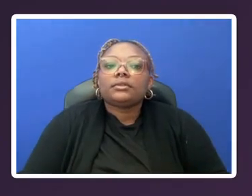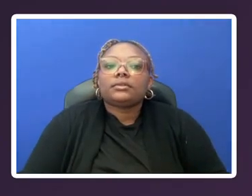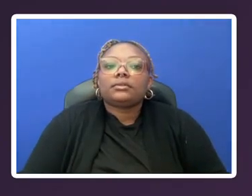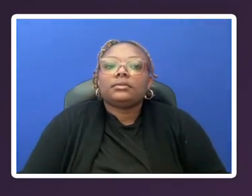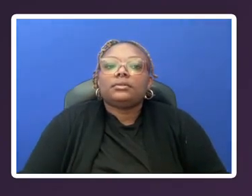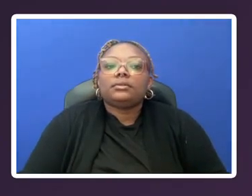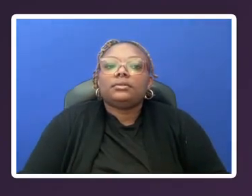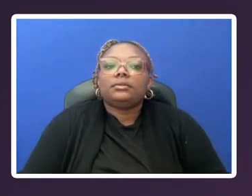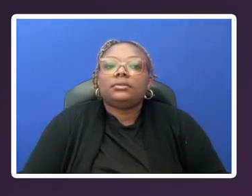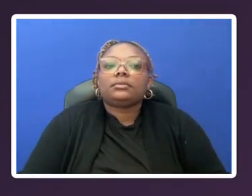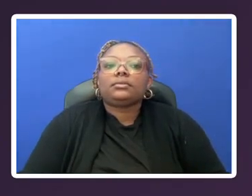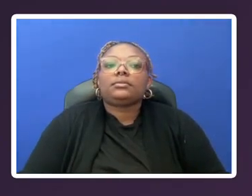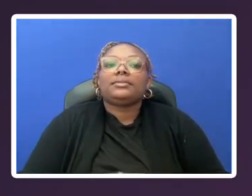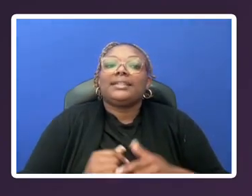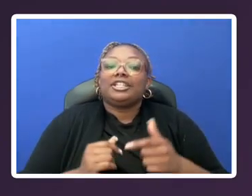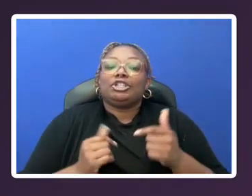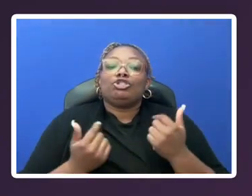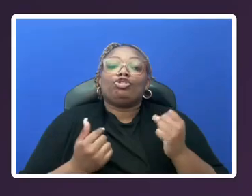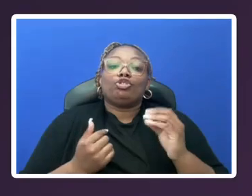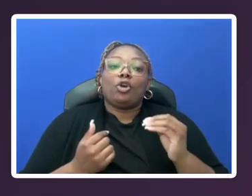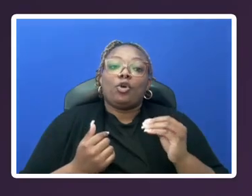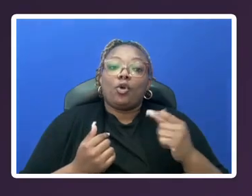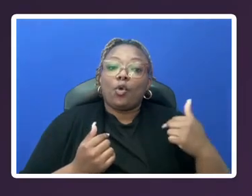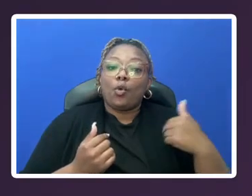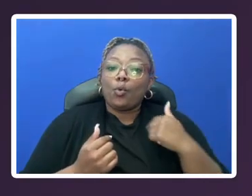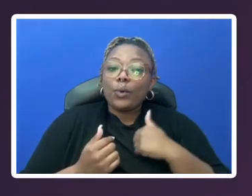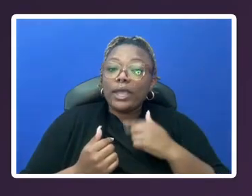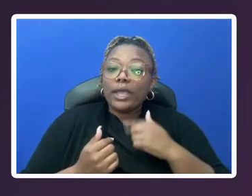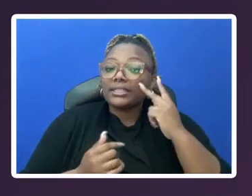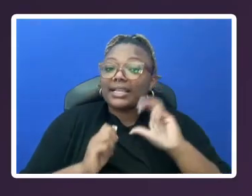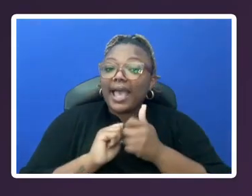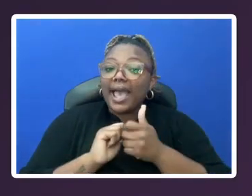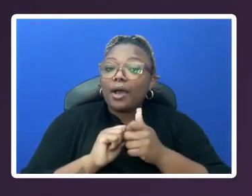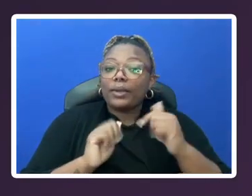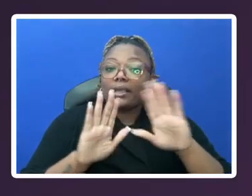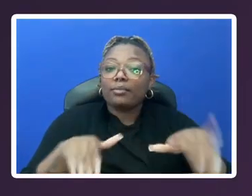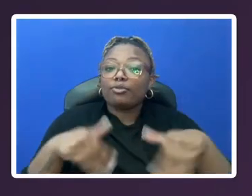I will say. But we are looking at how we can provide teachers more support to introduce